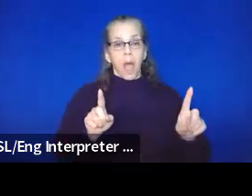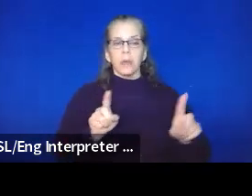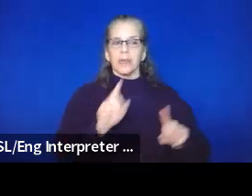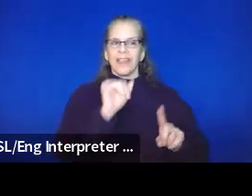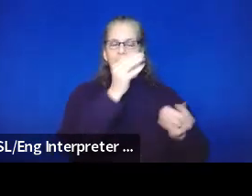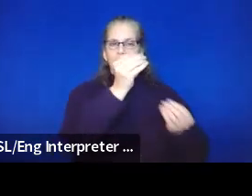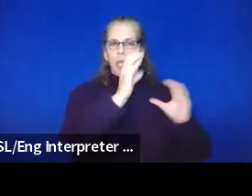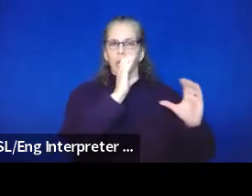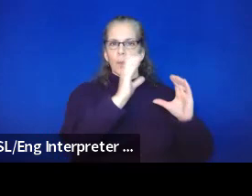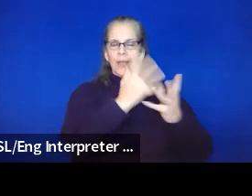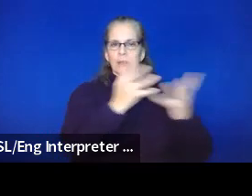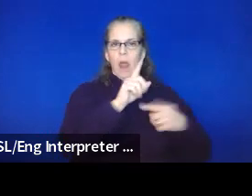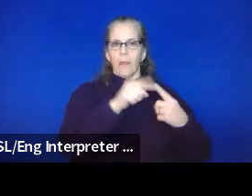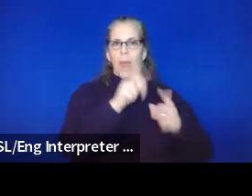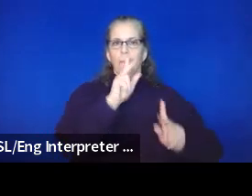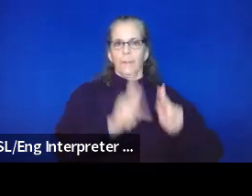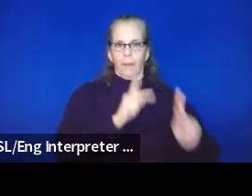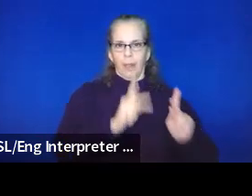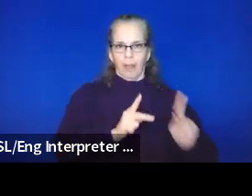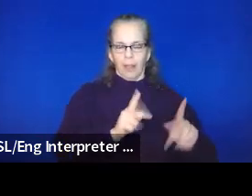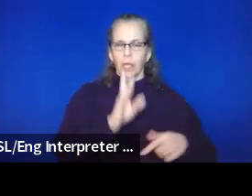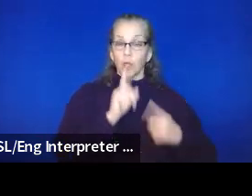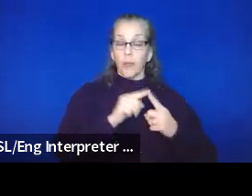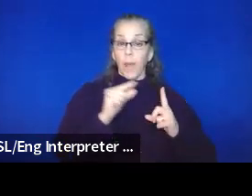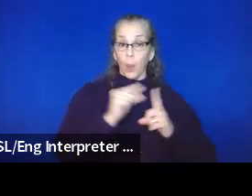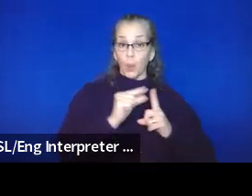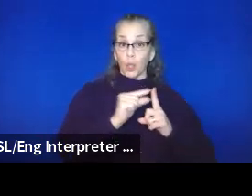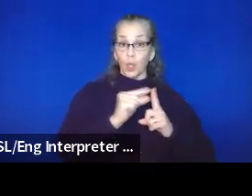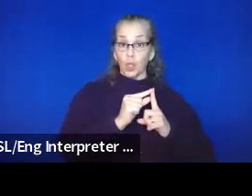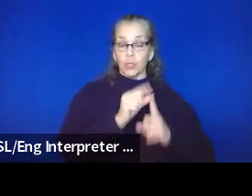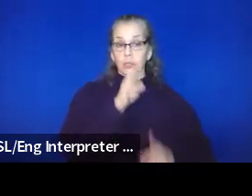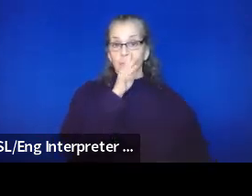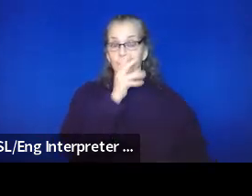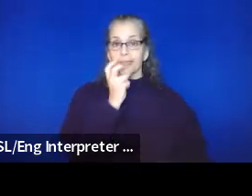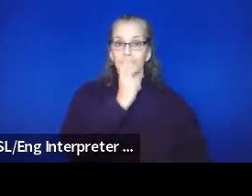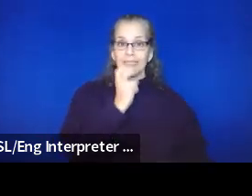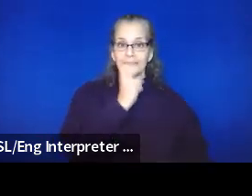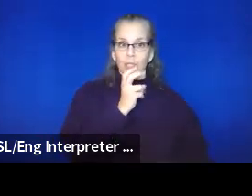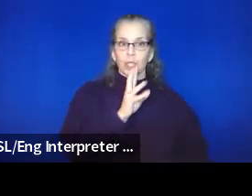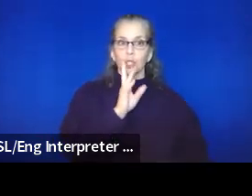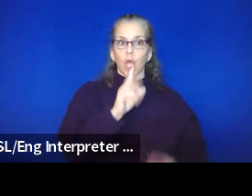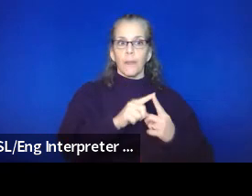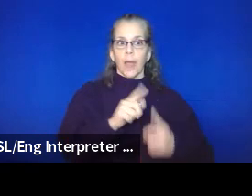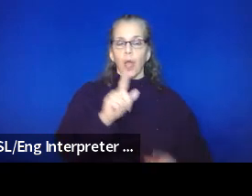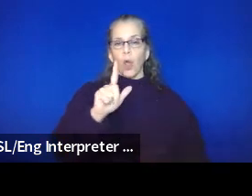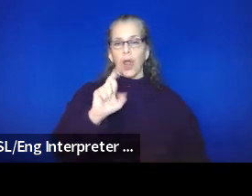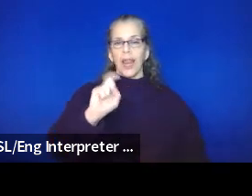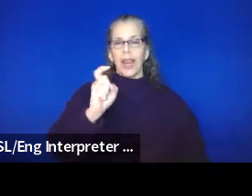When we talk about words, speech, we can talk about lexical cues, the actual words of speech,